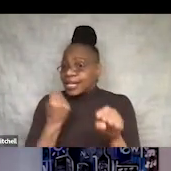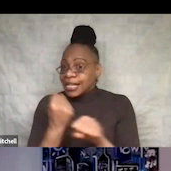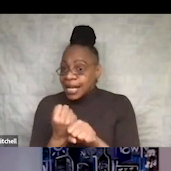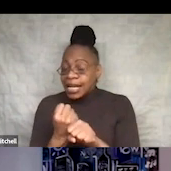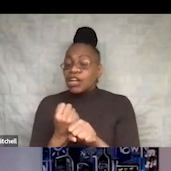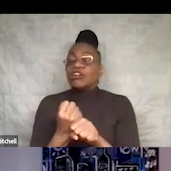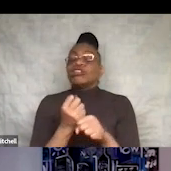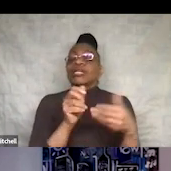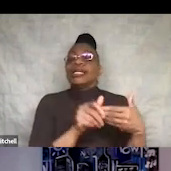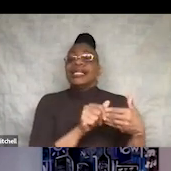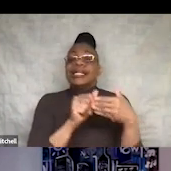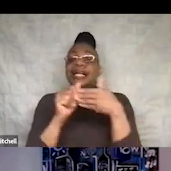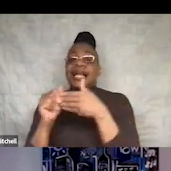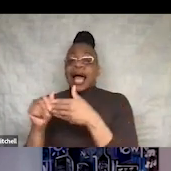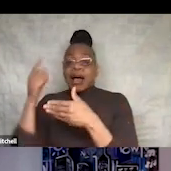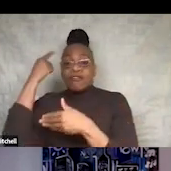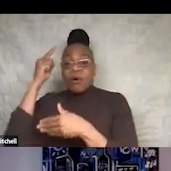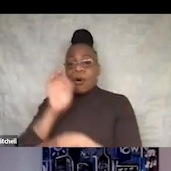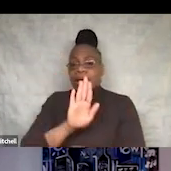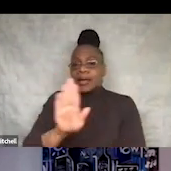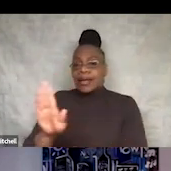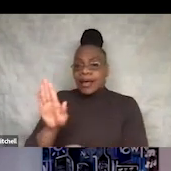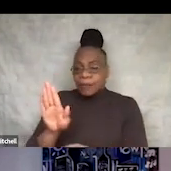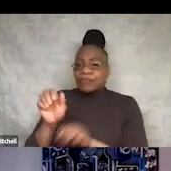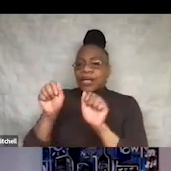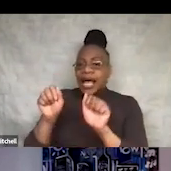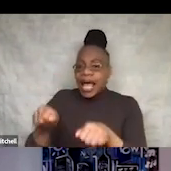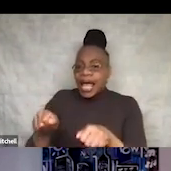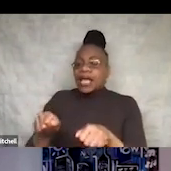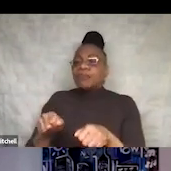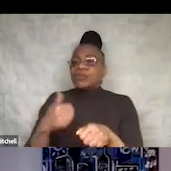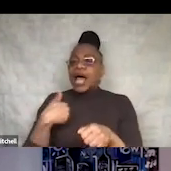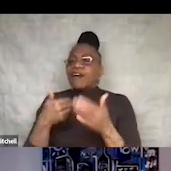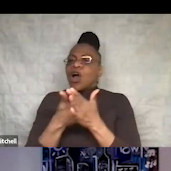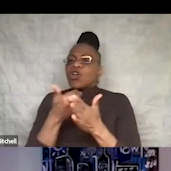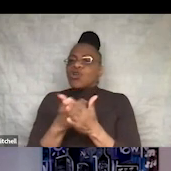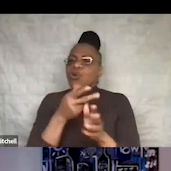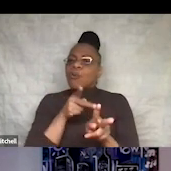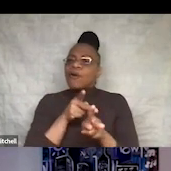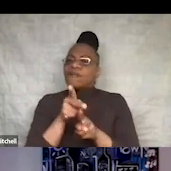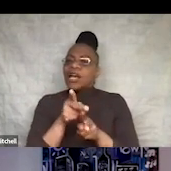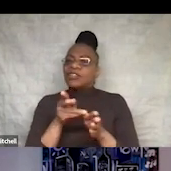for him, to be able to pursue a new professional path of service to those with mental illness